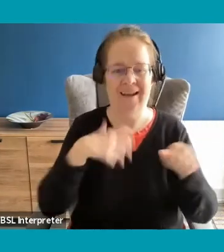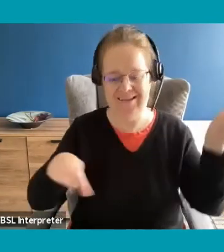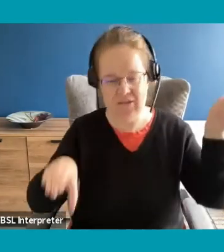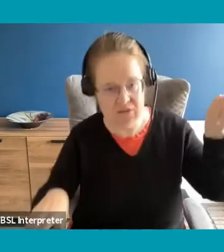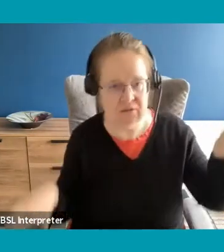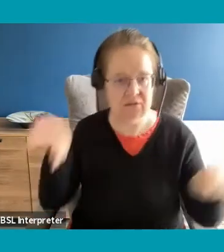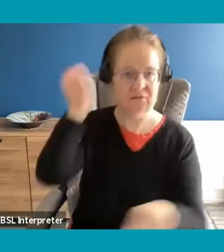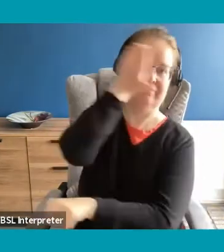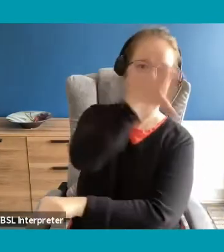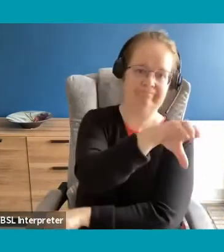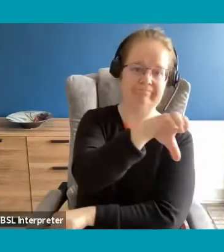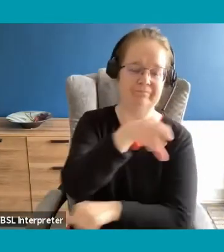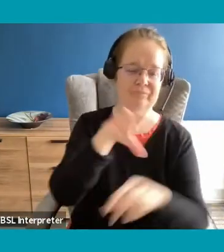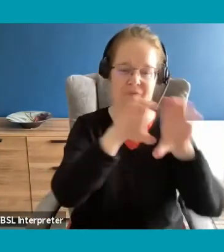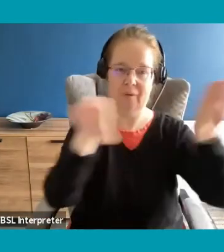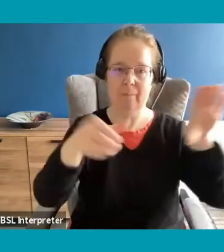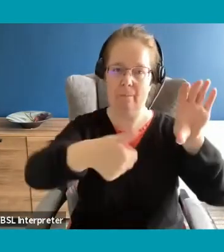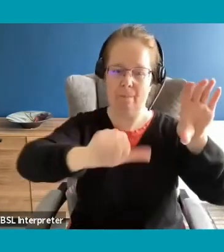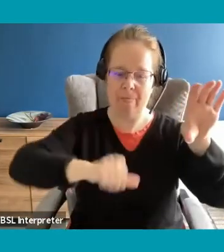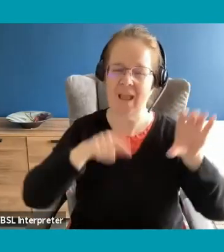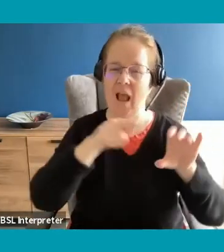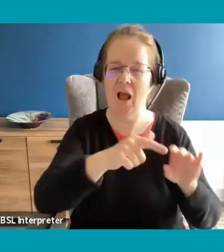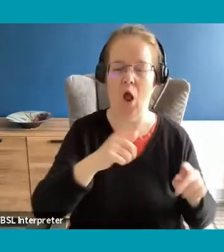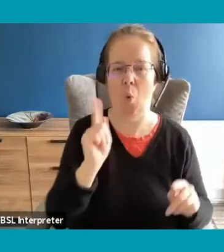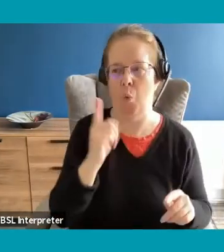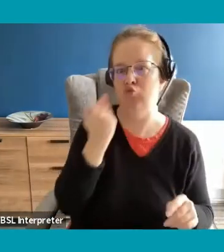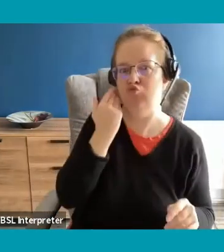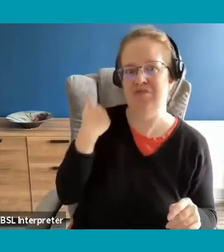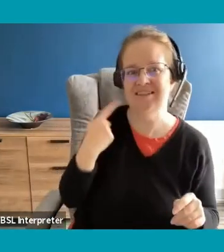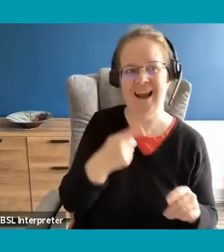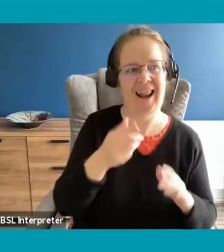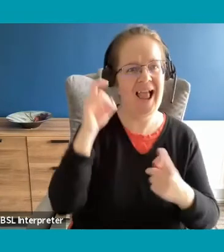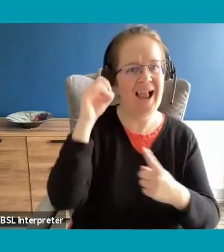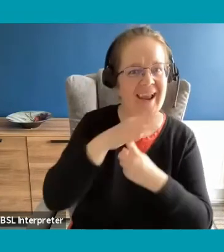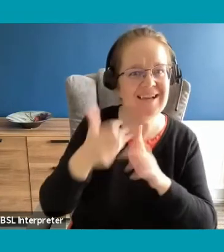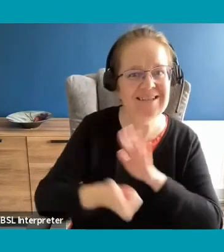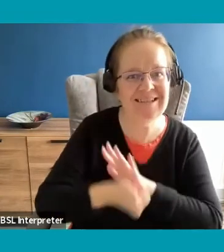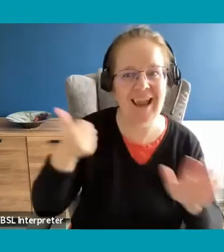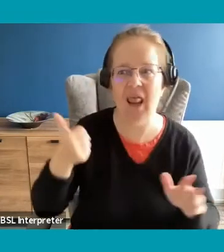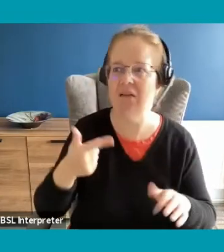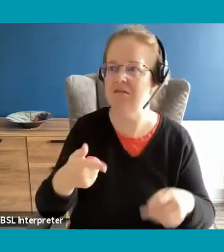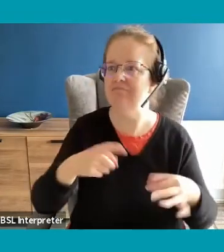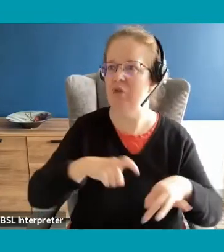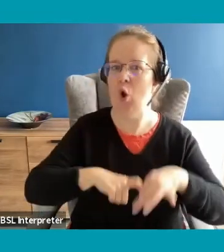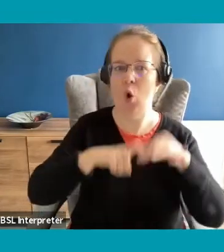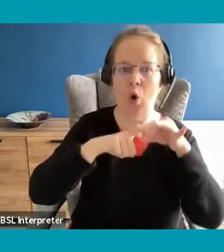I'm listing there all your key skills and any qualifications you might have done